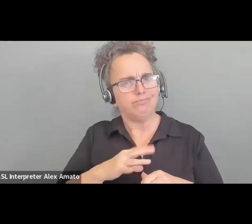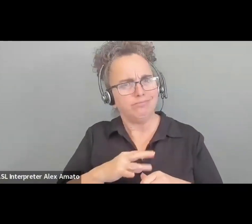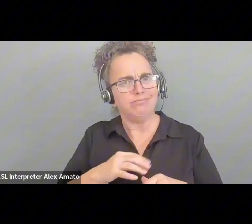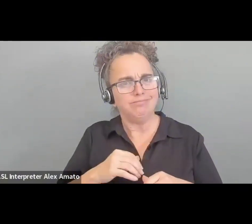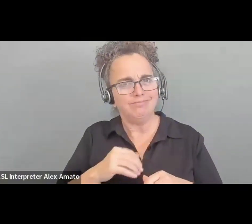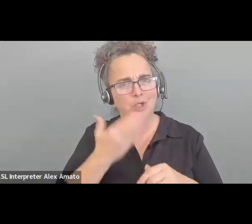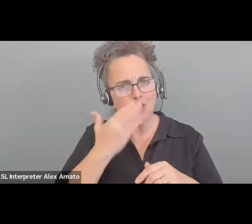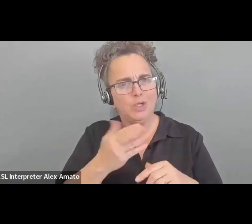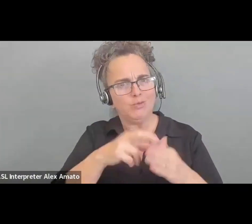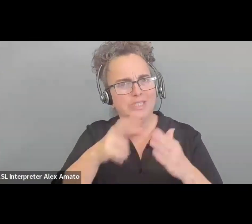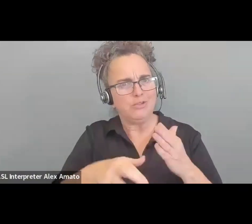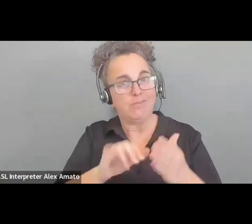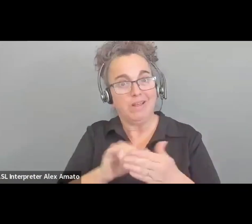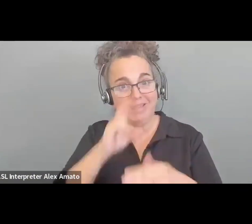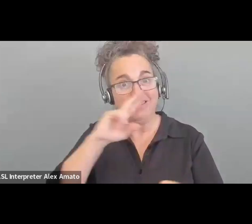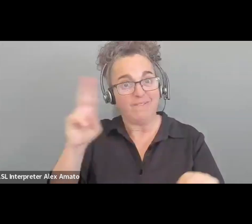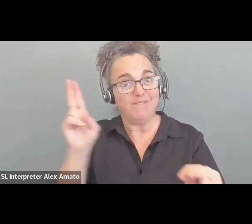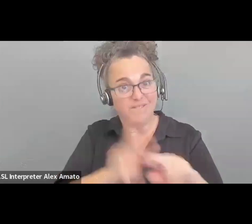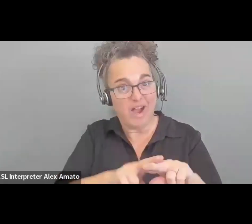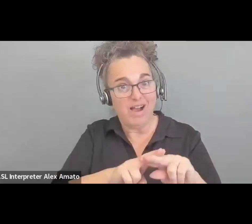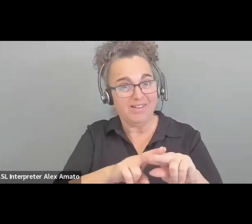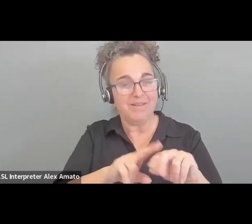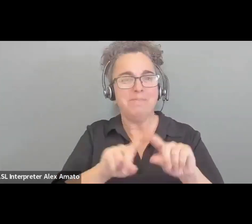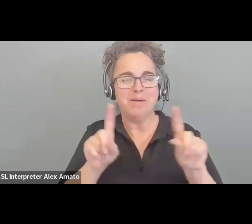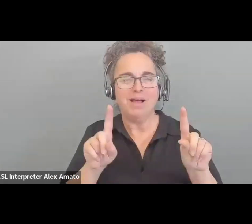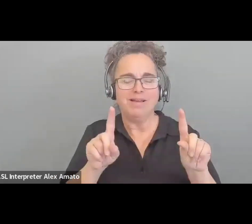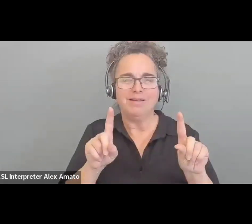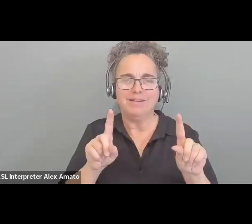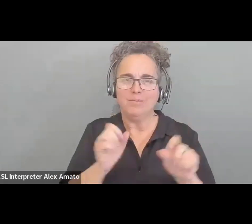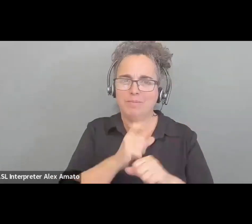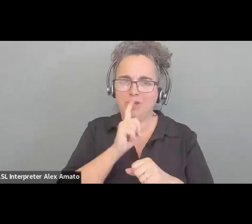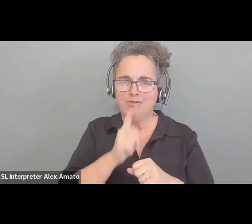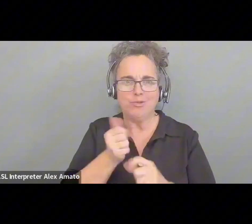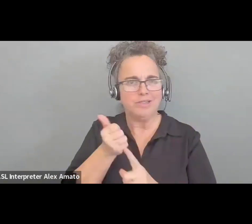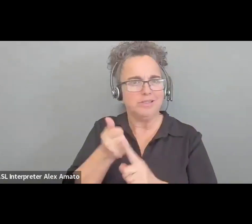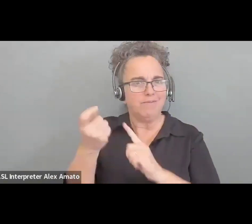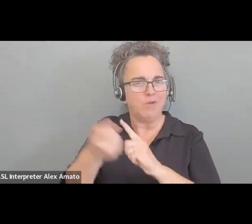That's fun. But what we need to make sure is that it's autonomous on accessibility.